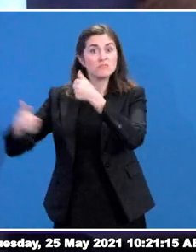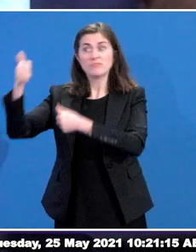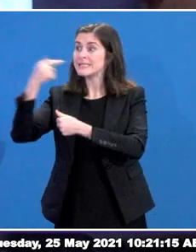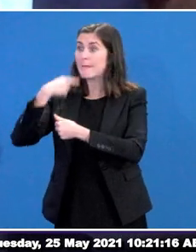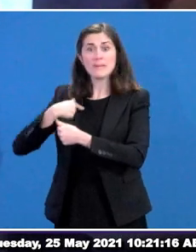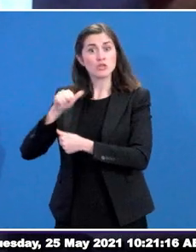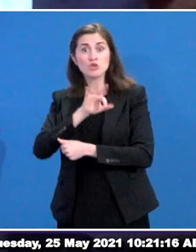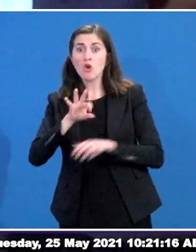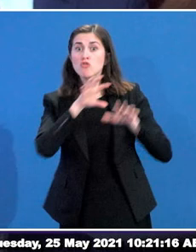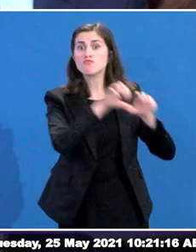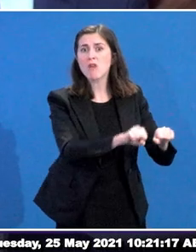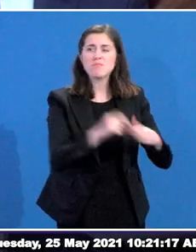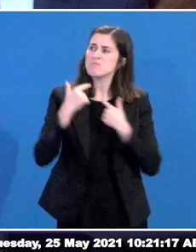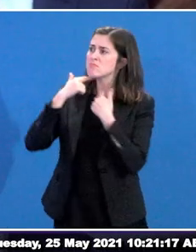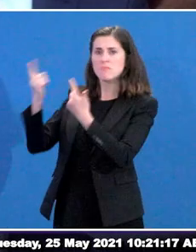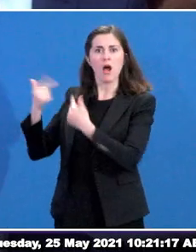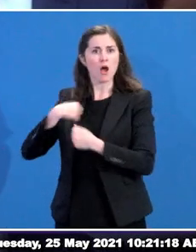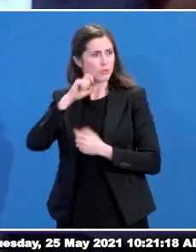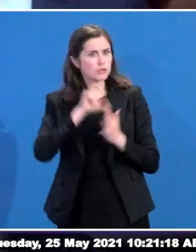He would do whatever he thought was right.